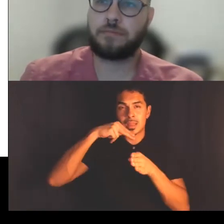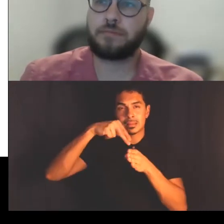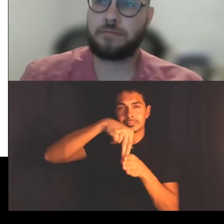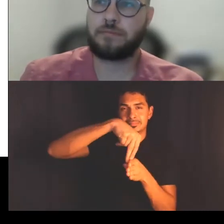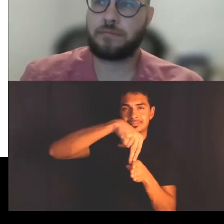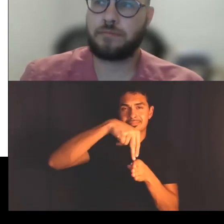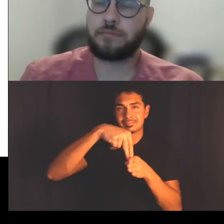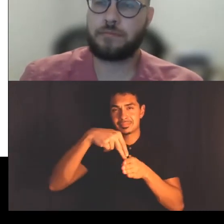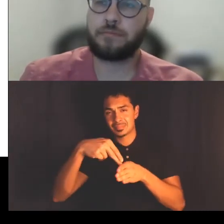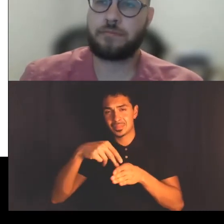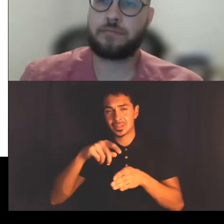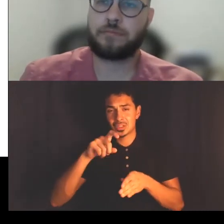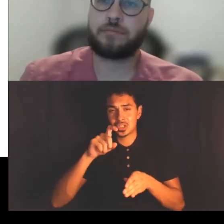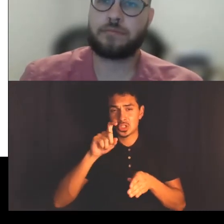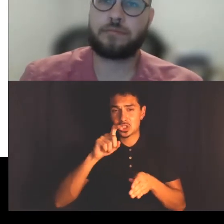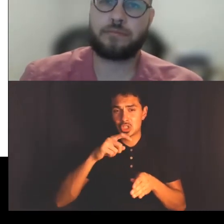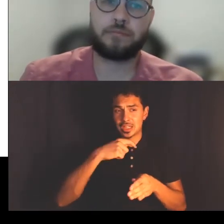because of all this stuff that's going on.